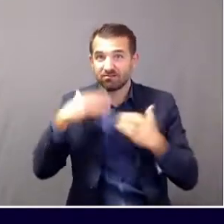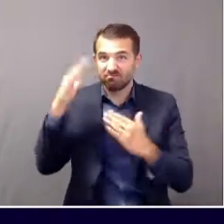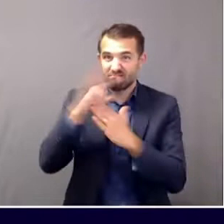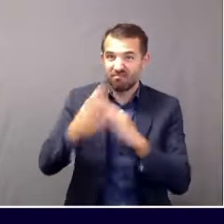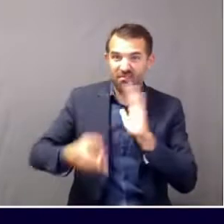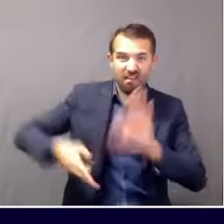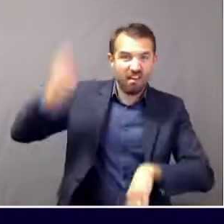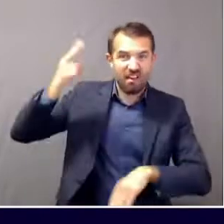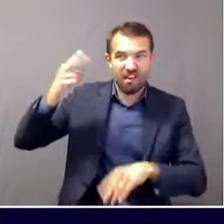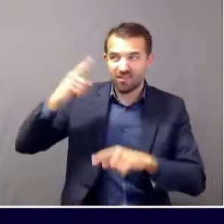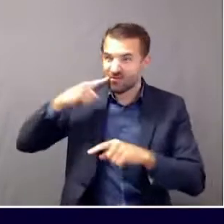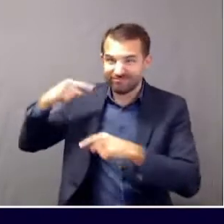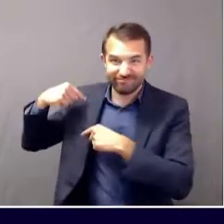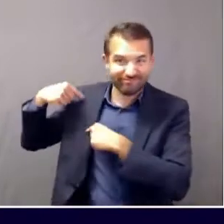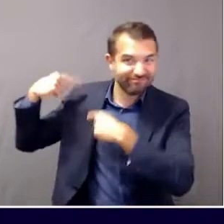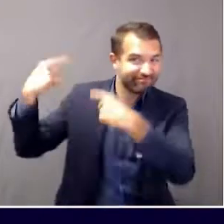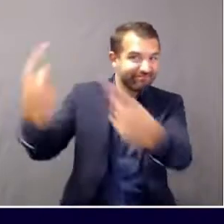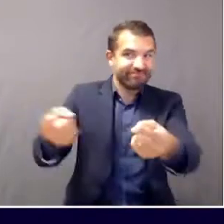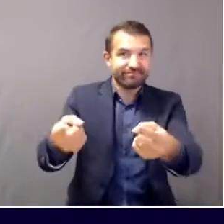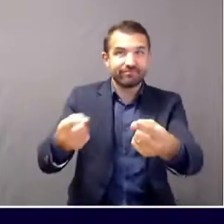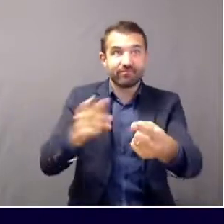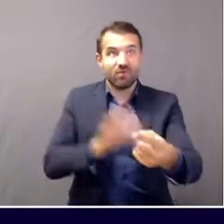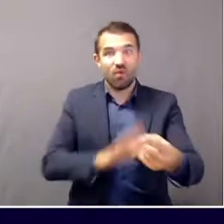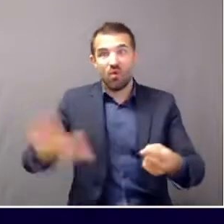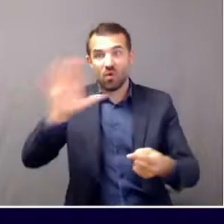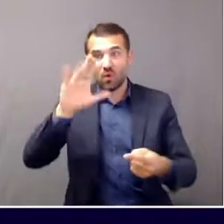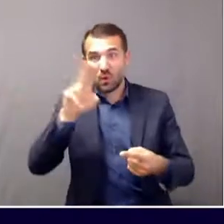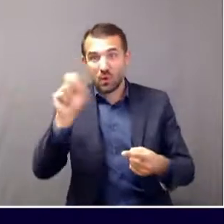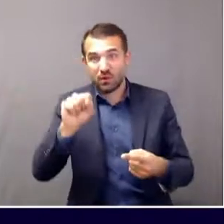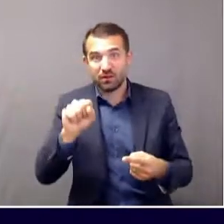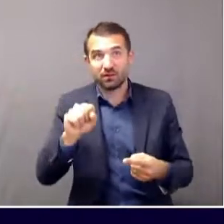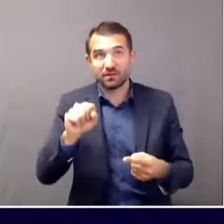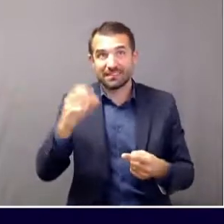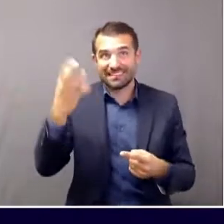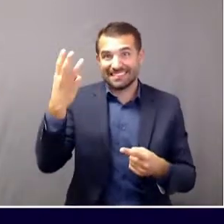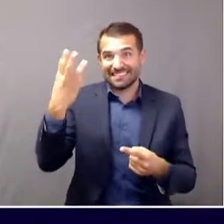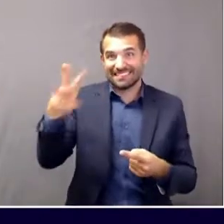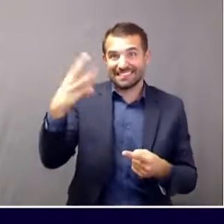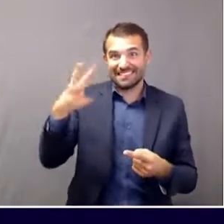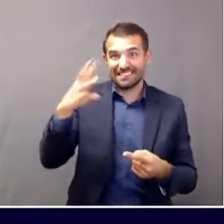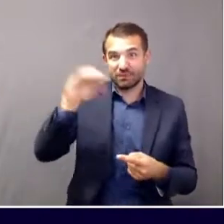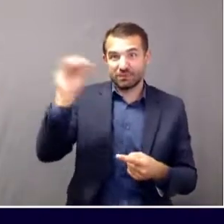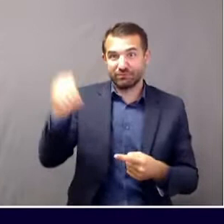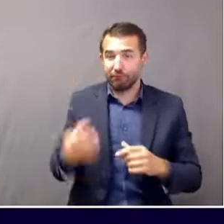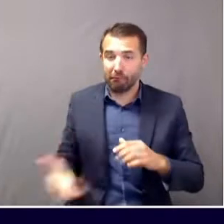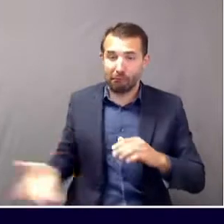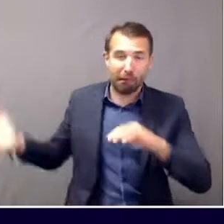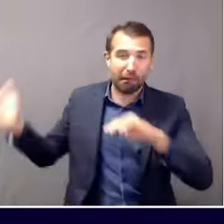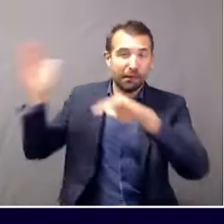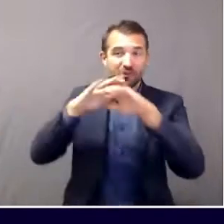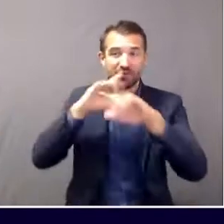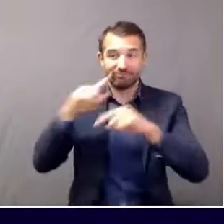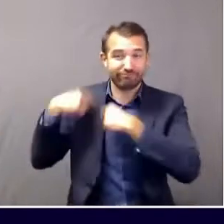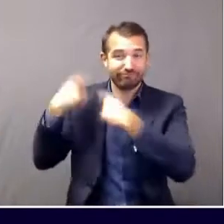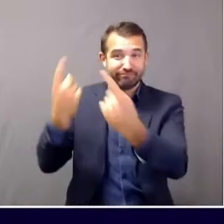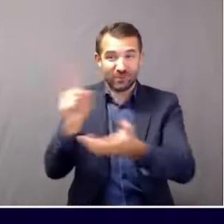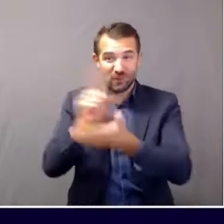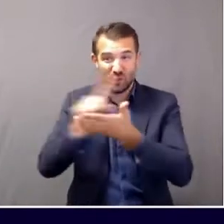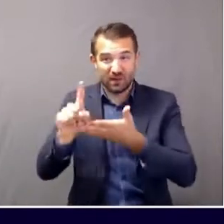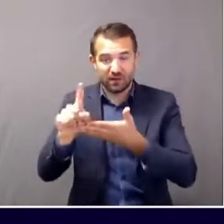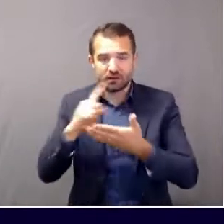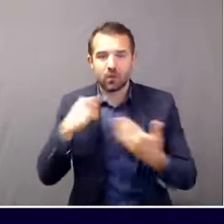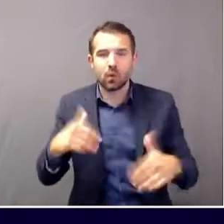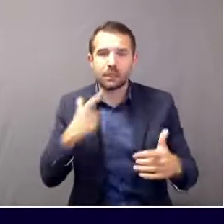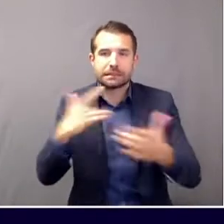is up about sixteen percent